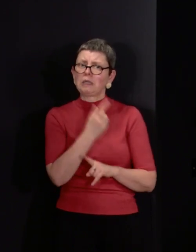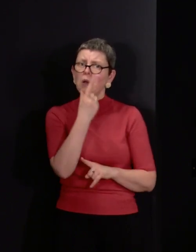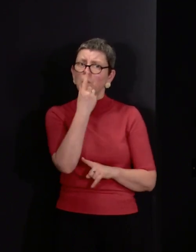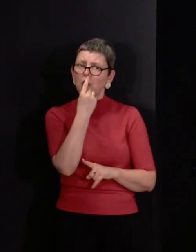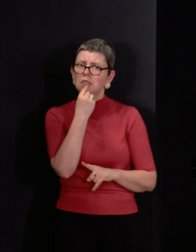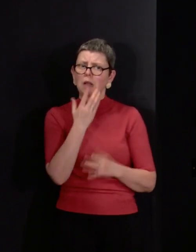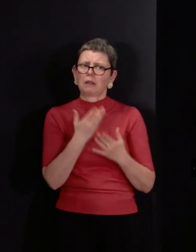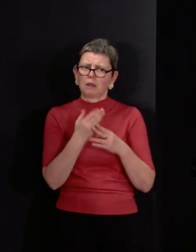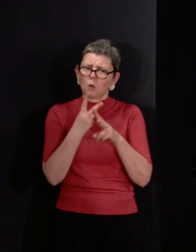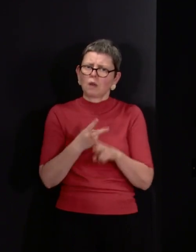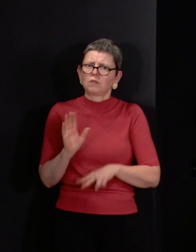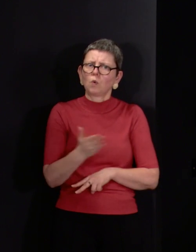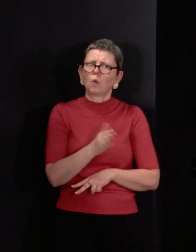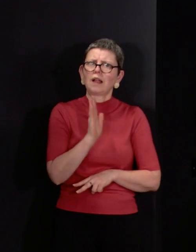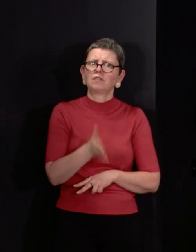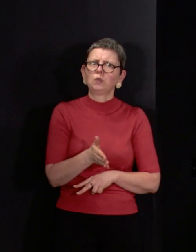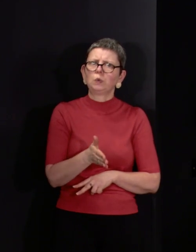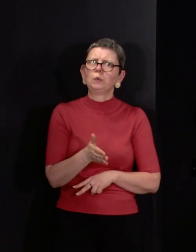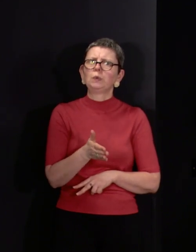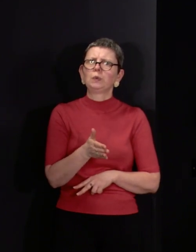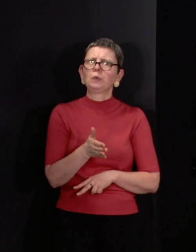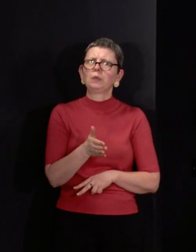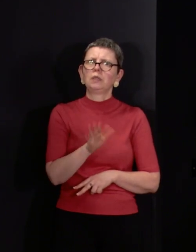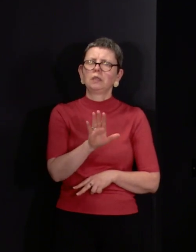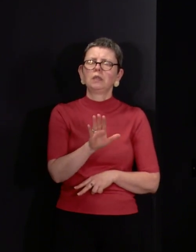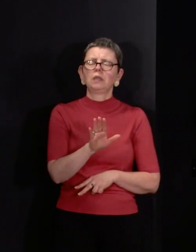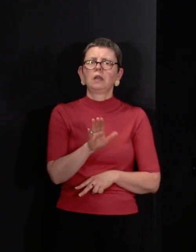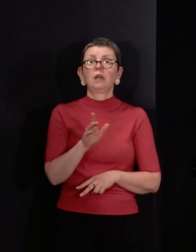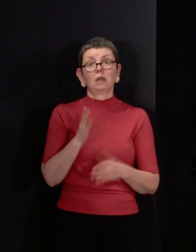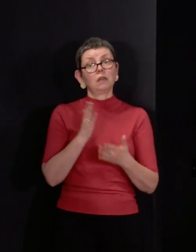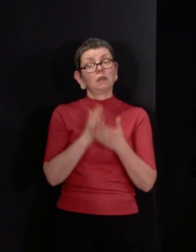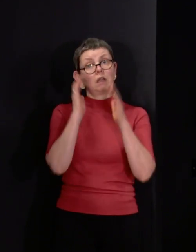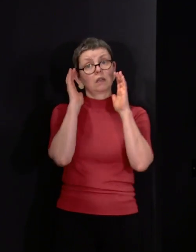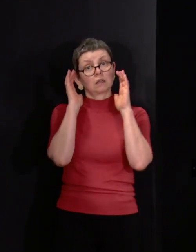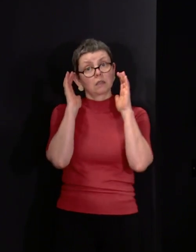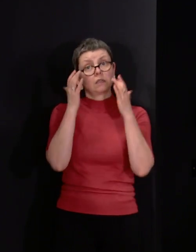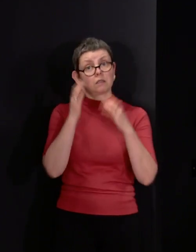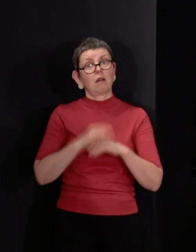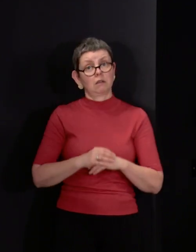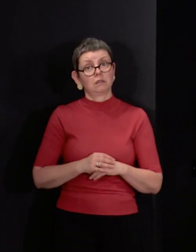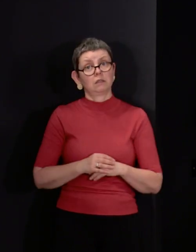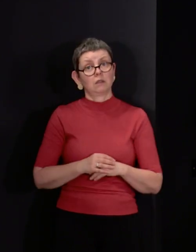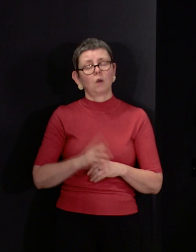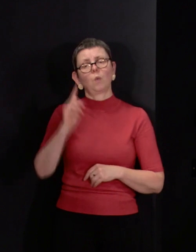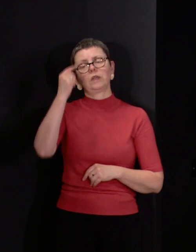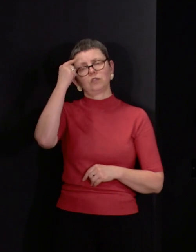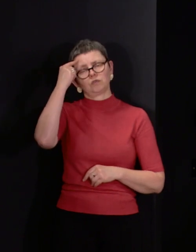of danger. But it is a concern, we are looking at as many mechanisms and means as we can,